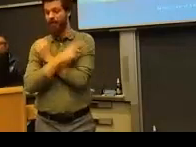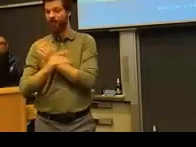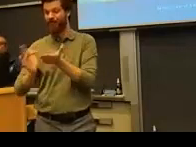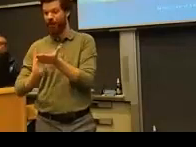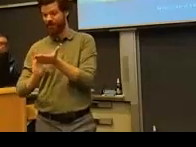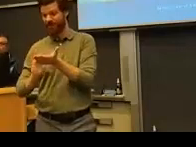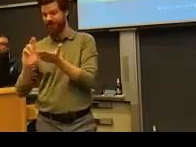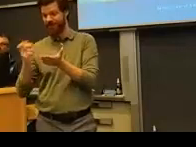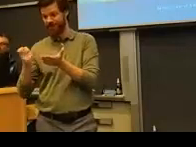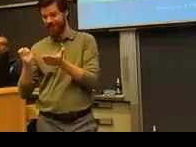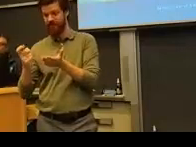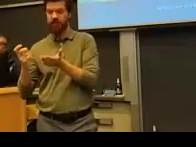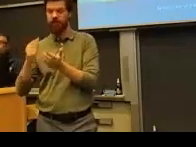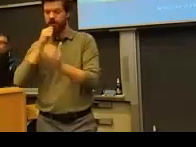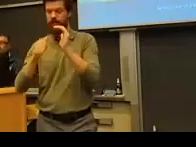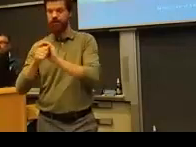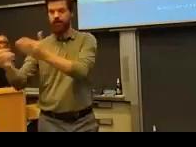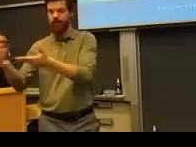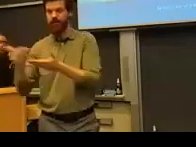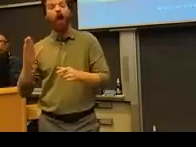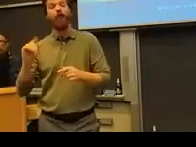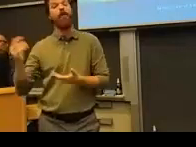um smuggling them not smuggling but bringing them into the hospital having them verified